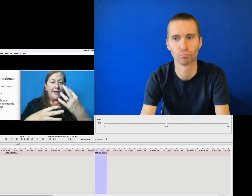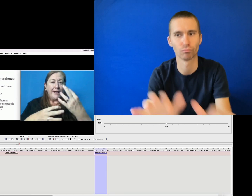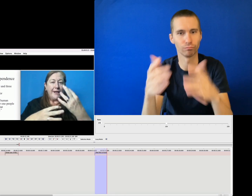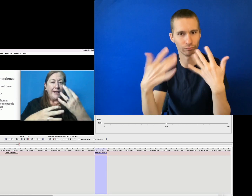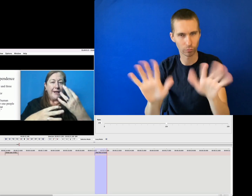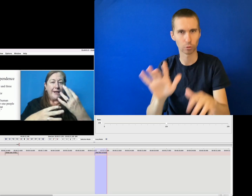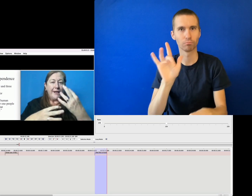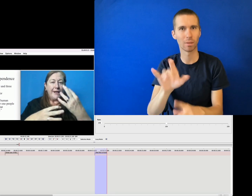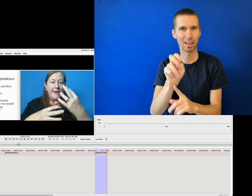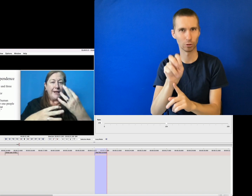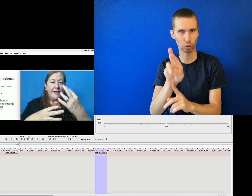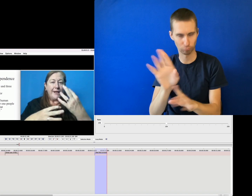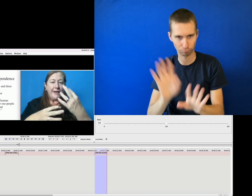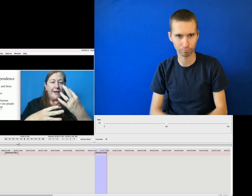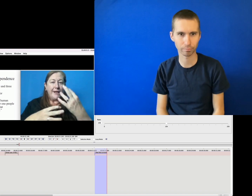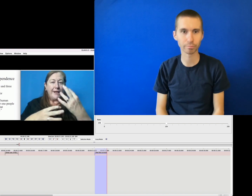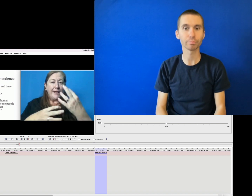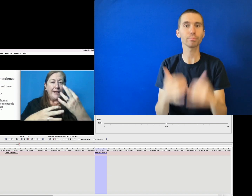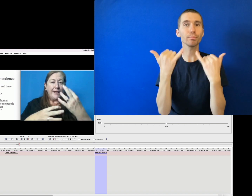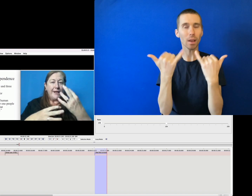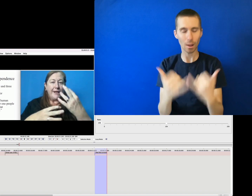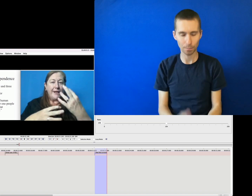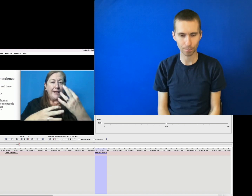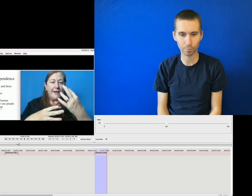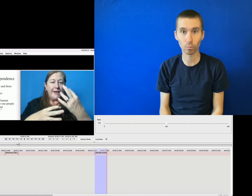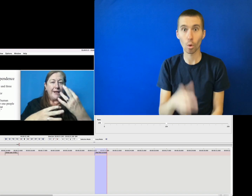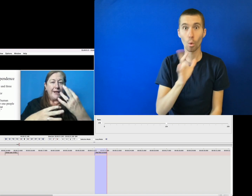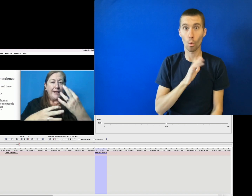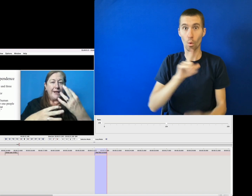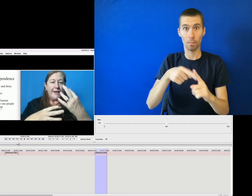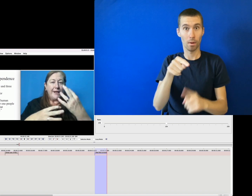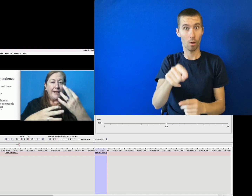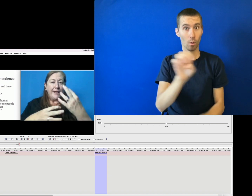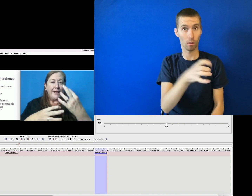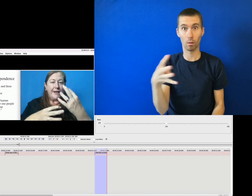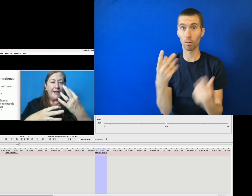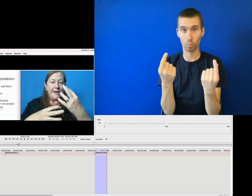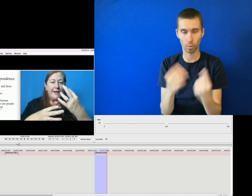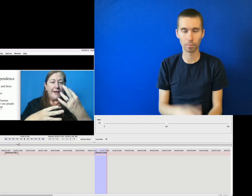Once I have typed my feedback in the white box, I will click "Enter" to complete the annotation. Now, I'm going to discuss one neat feature related to the ELAN program.